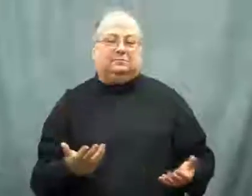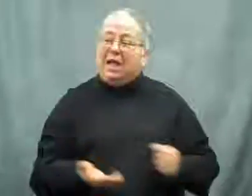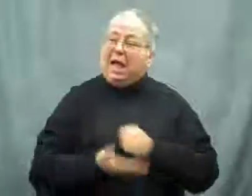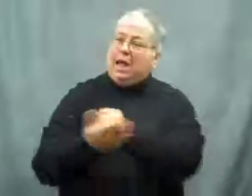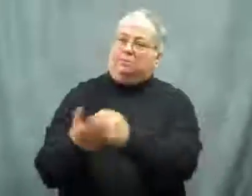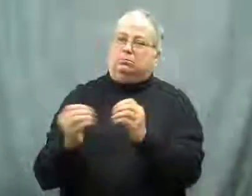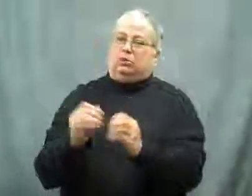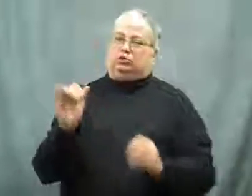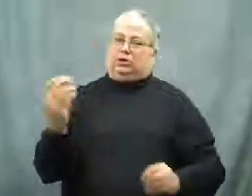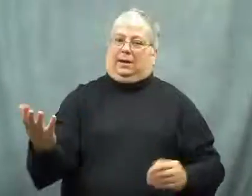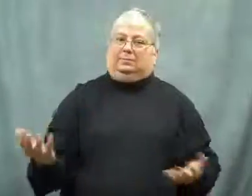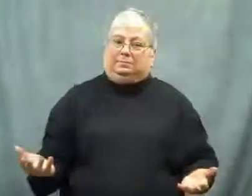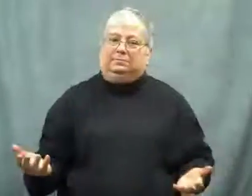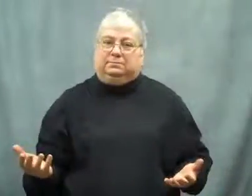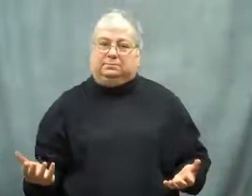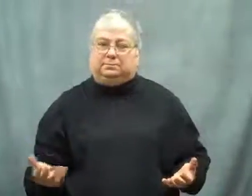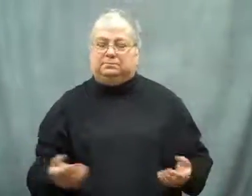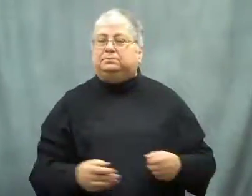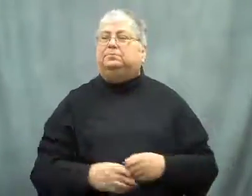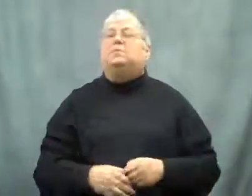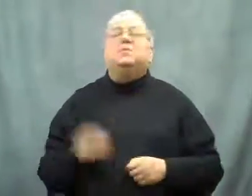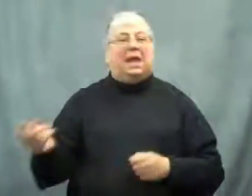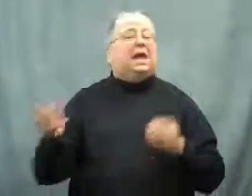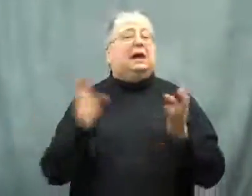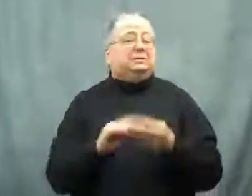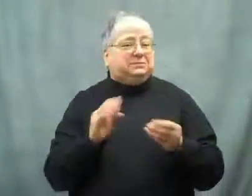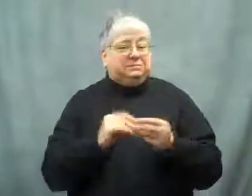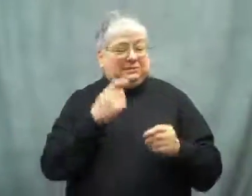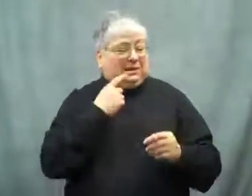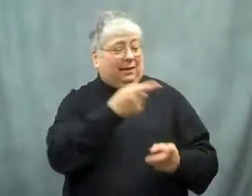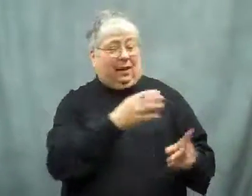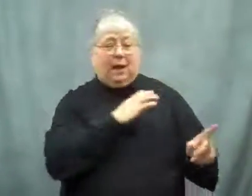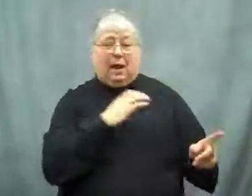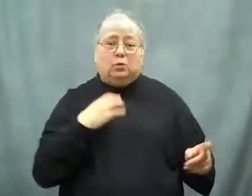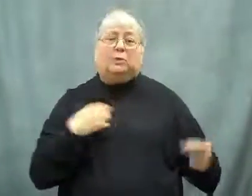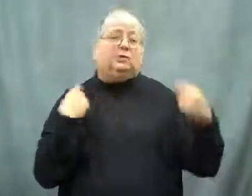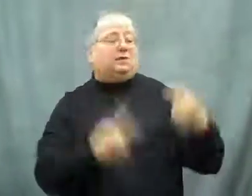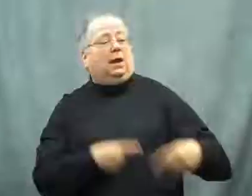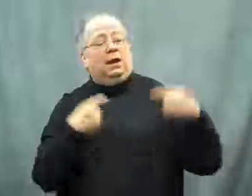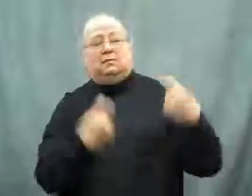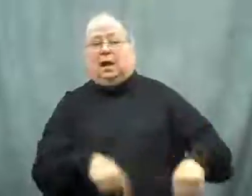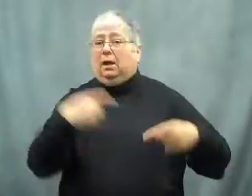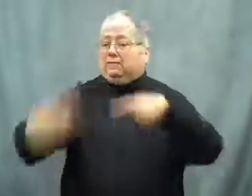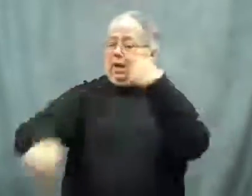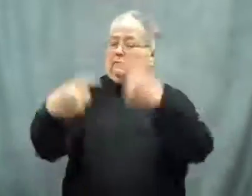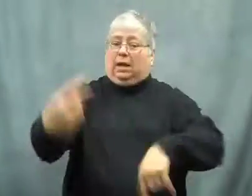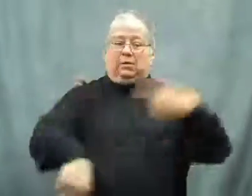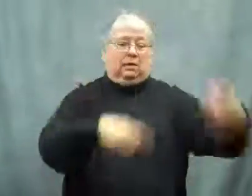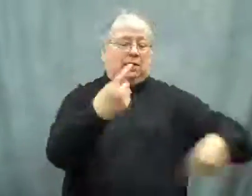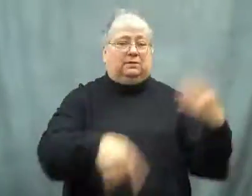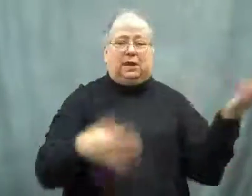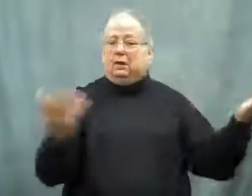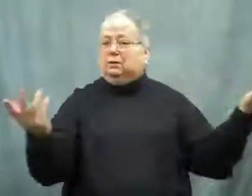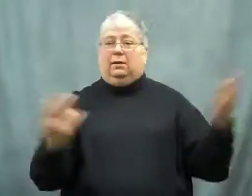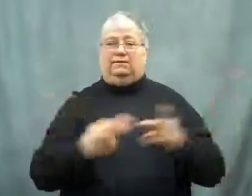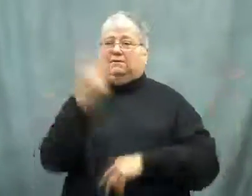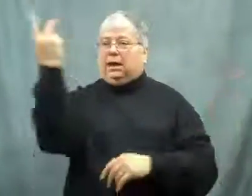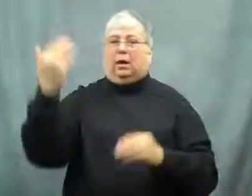This would help create more jobs.